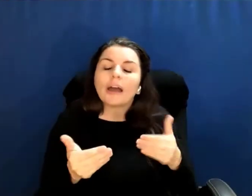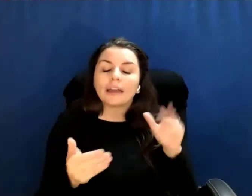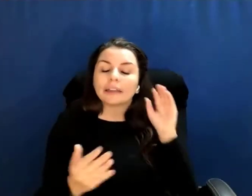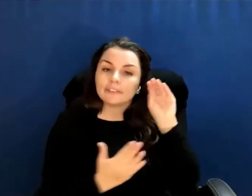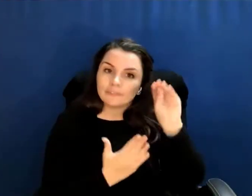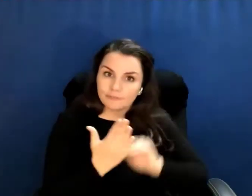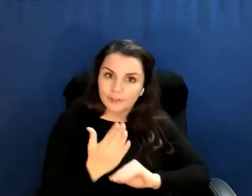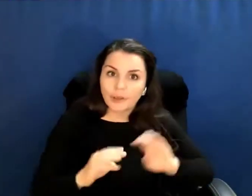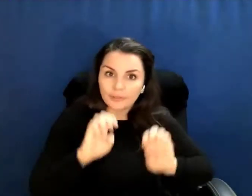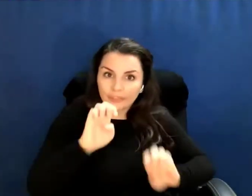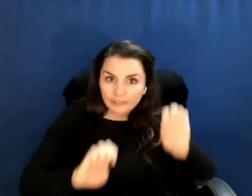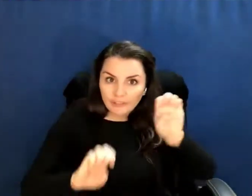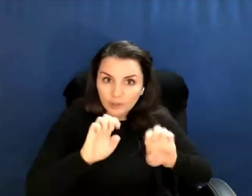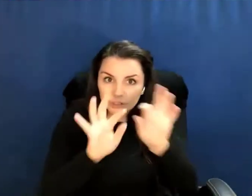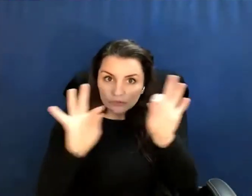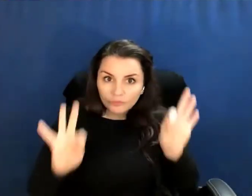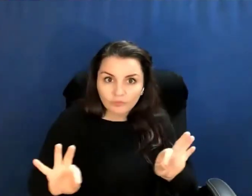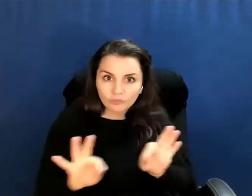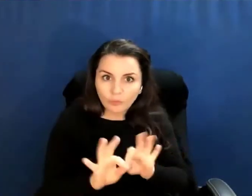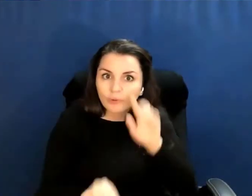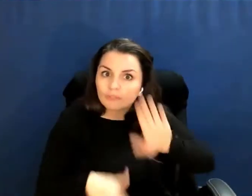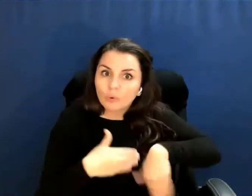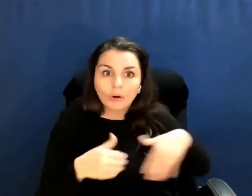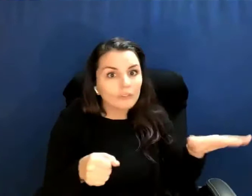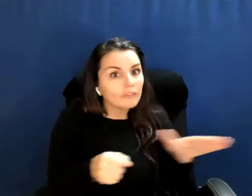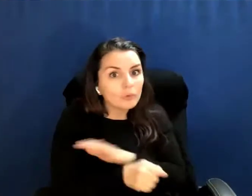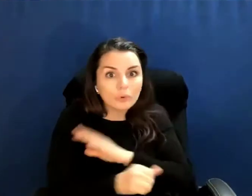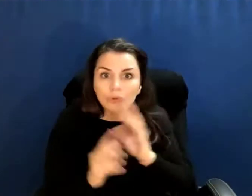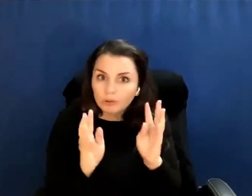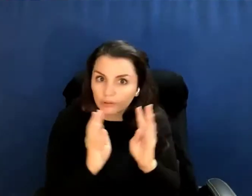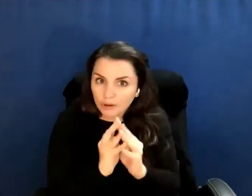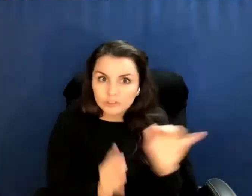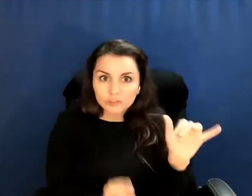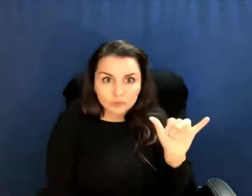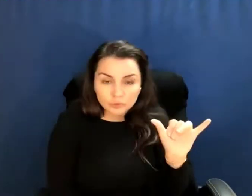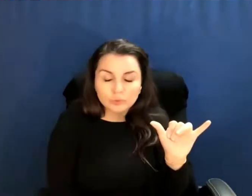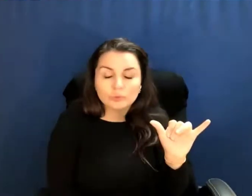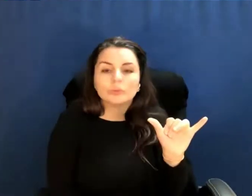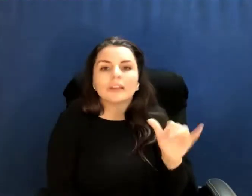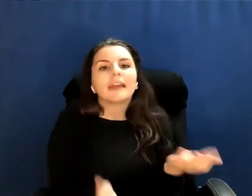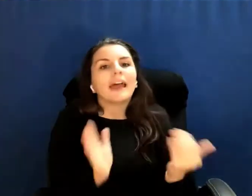for or feedback form for our conference as well. Again, take a deep breath.